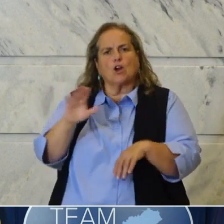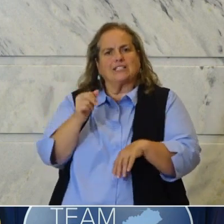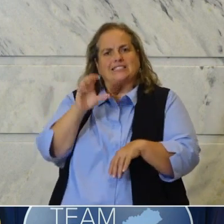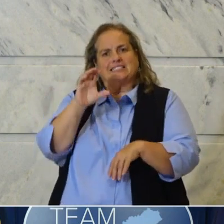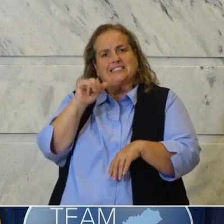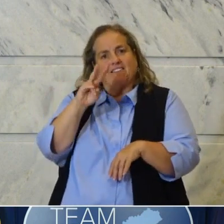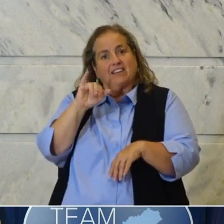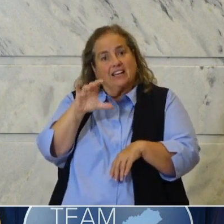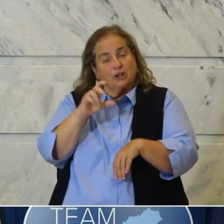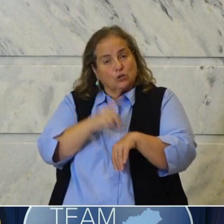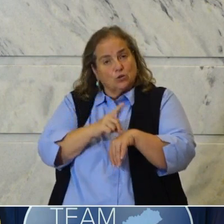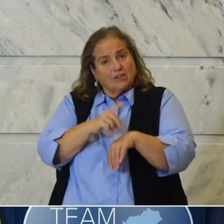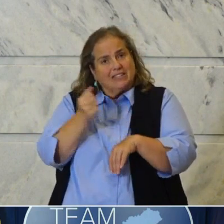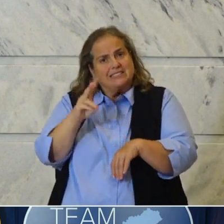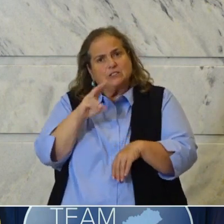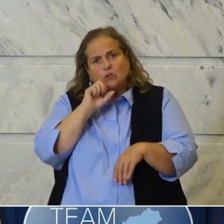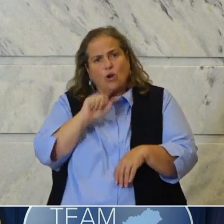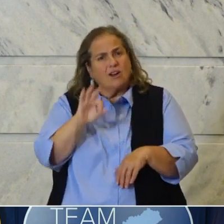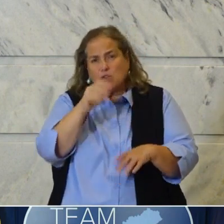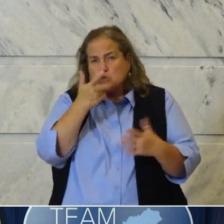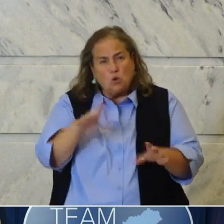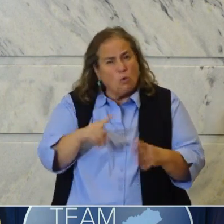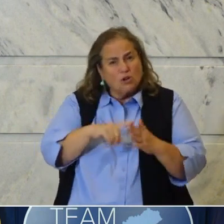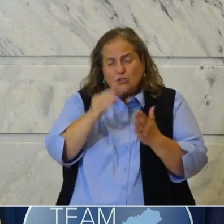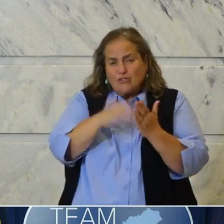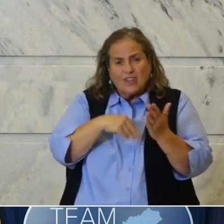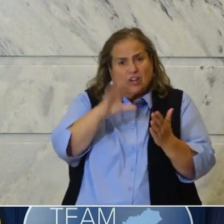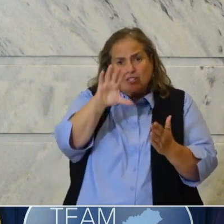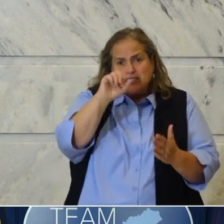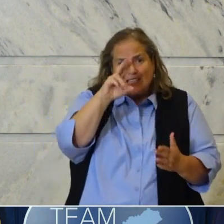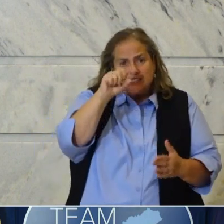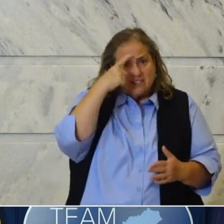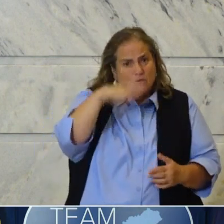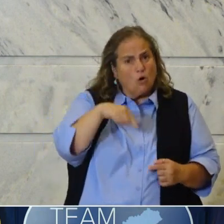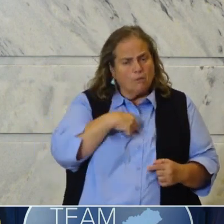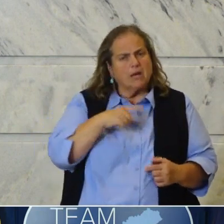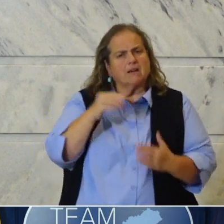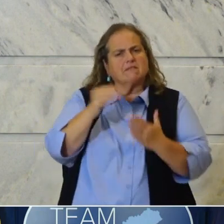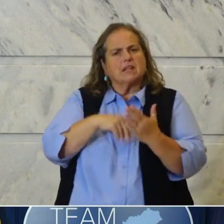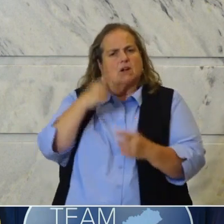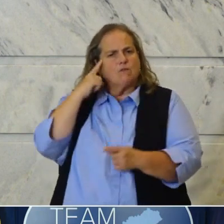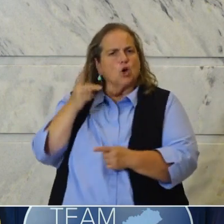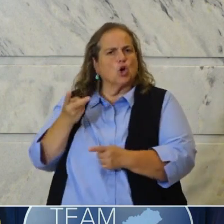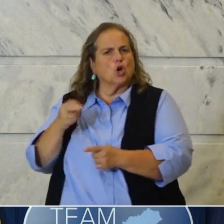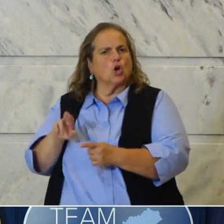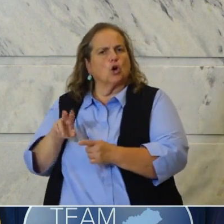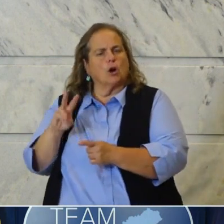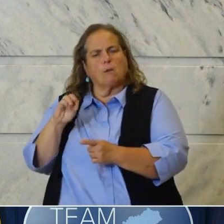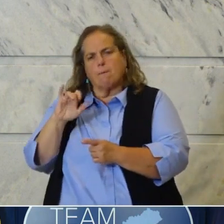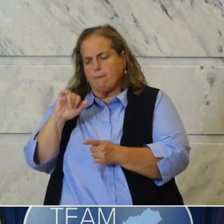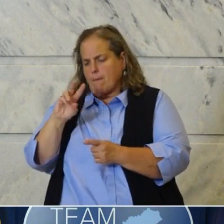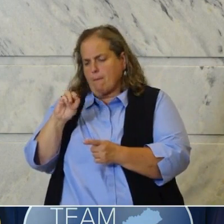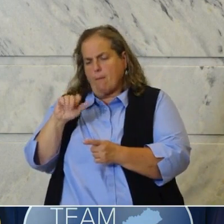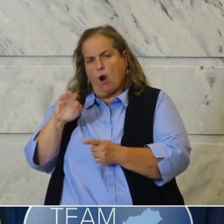want to fill out your census for May. How about filling it out for Marley? Because so much of the world that she is going to I don't want to grow up.